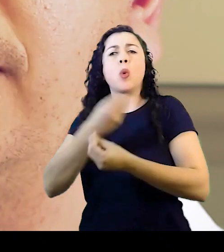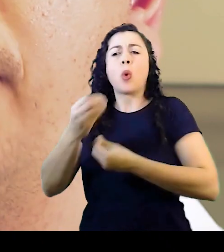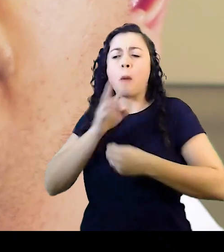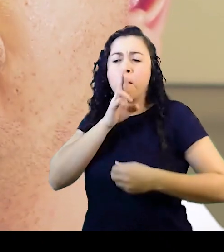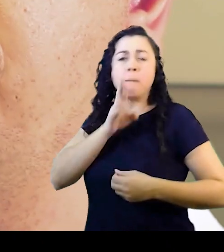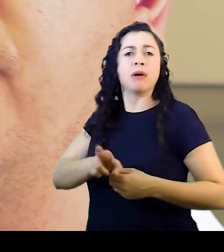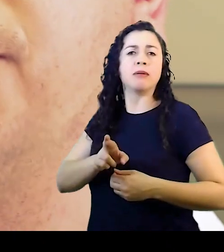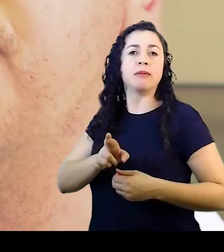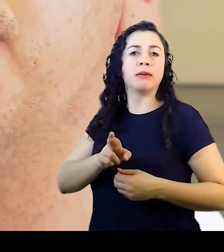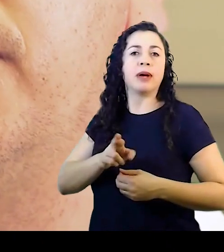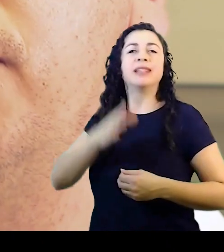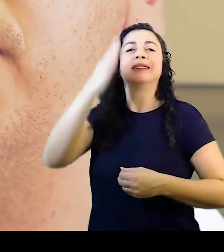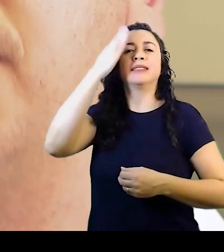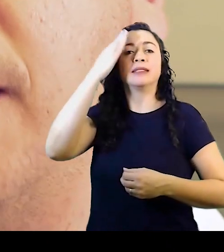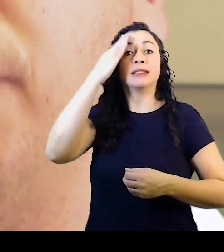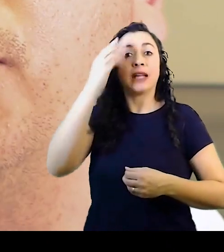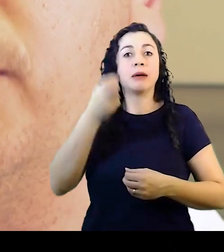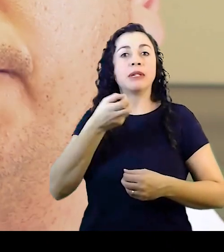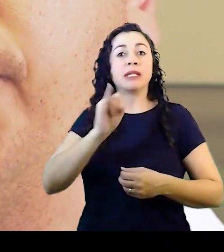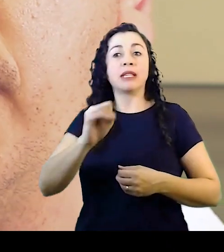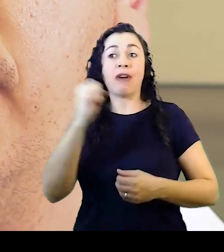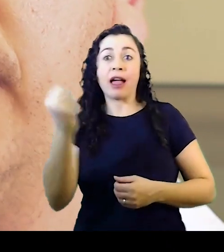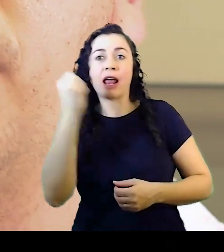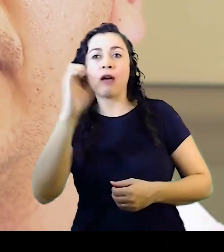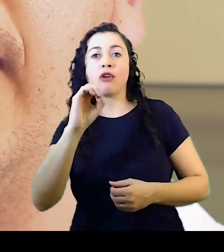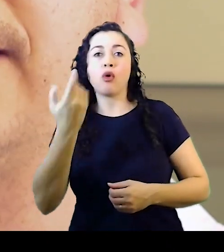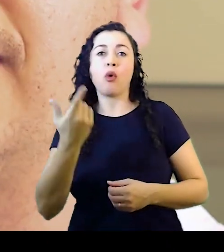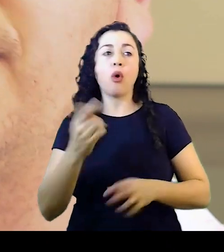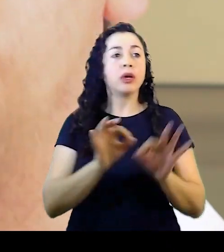directly impacts the chance of you having the disease to present serious or not.